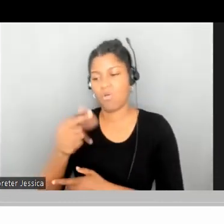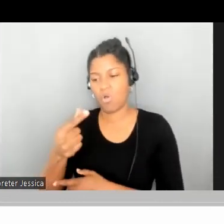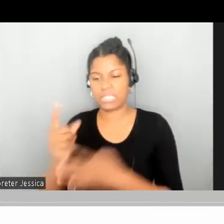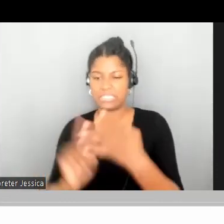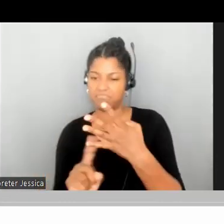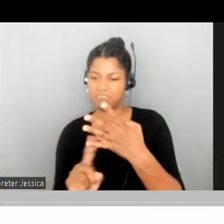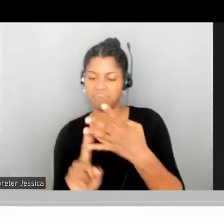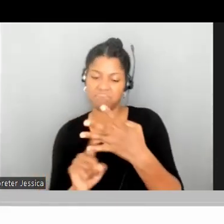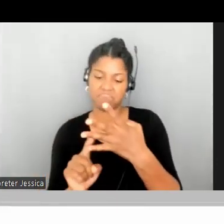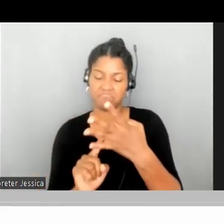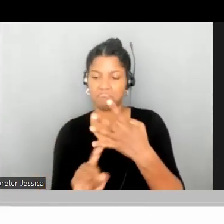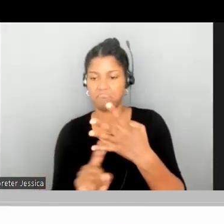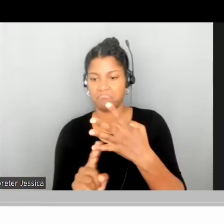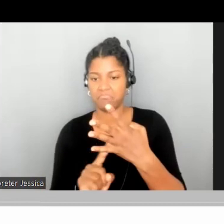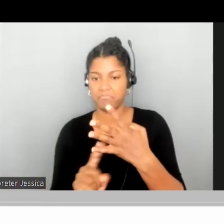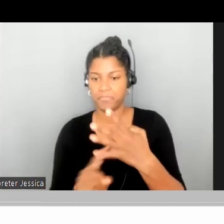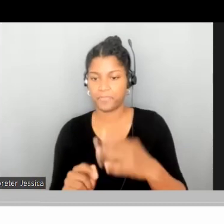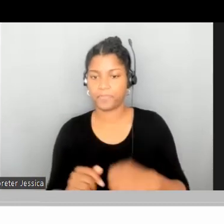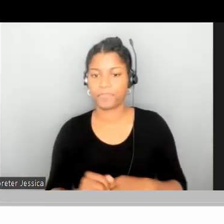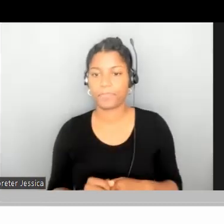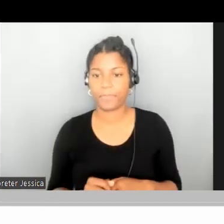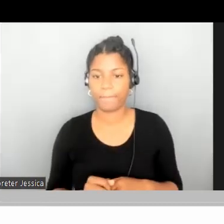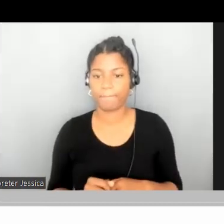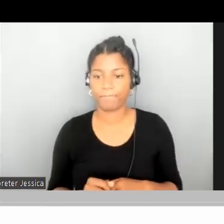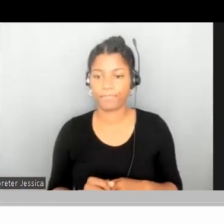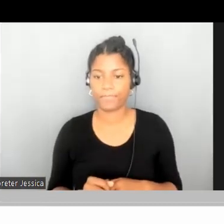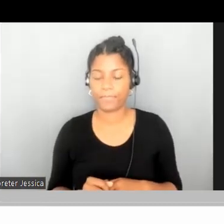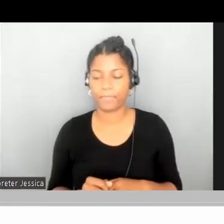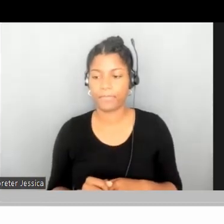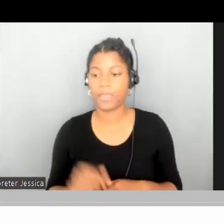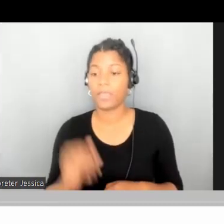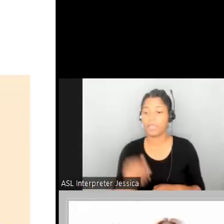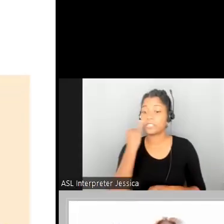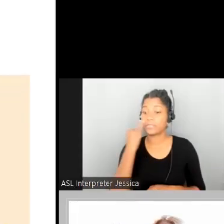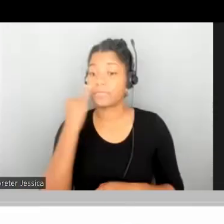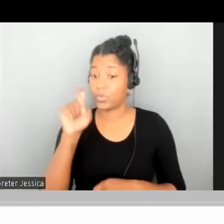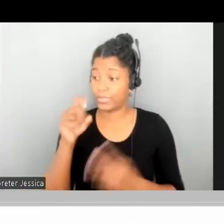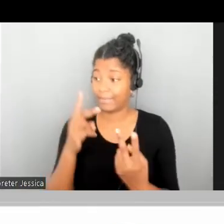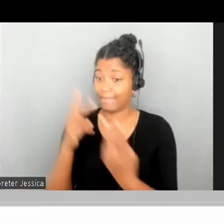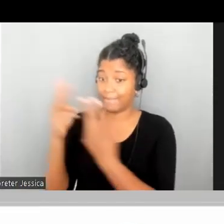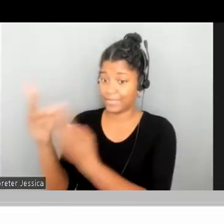There will be a link in the chat, and we hope you will visit that and take a look at it.